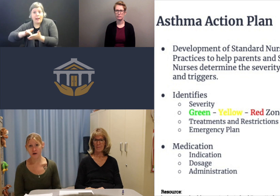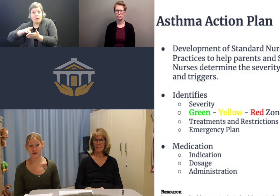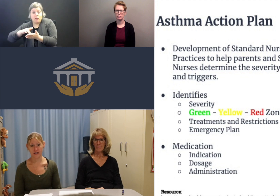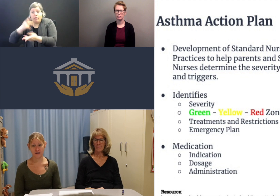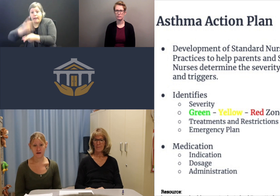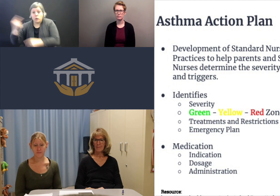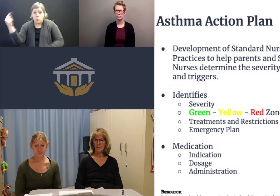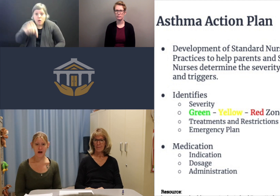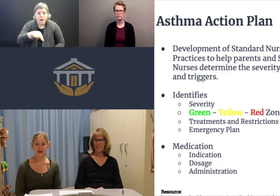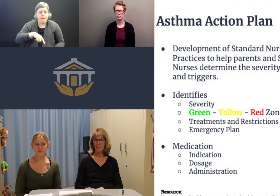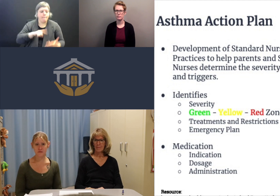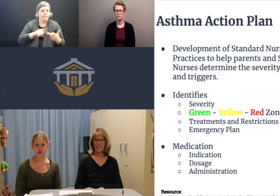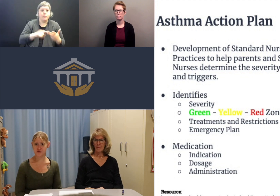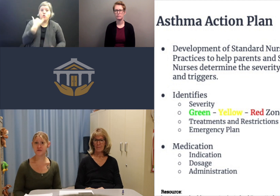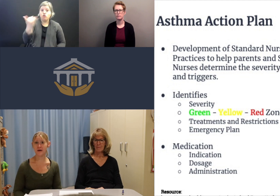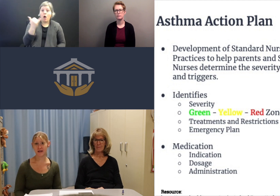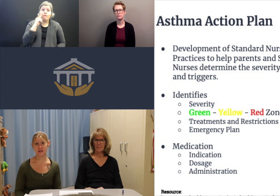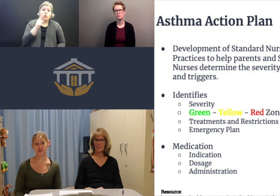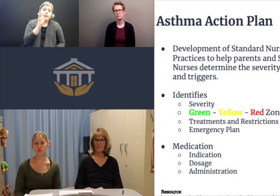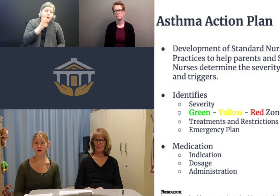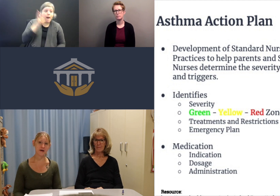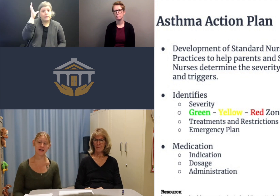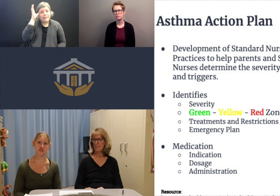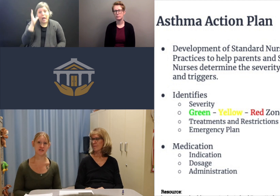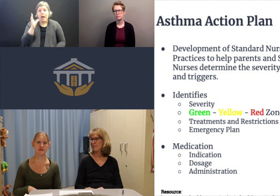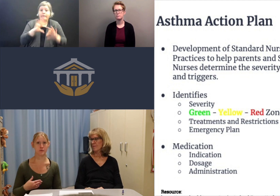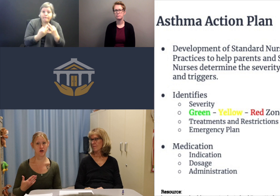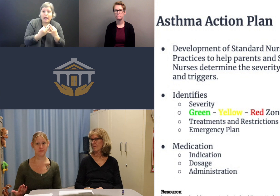guardian? And then there's also the medication. So, what medication did the prescriber,